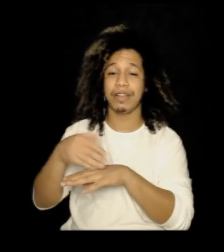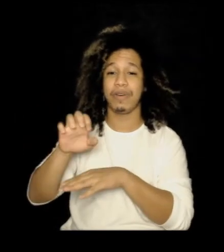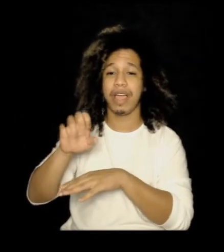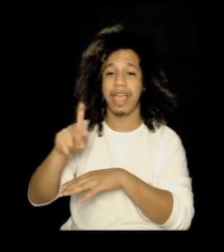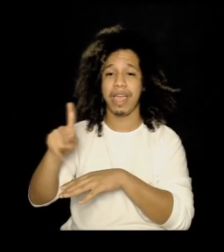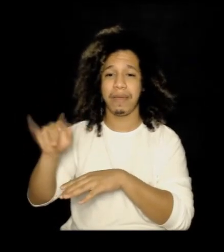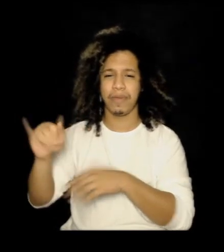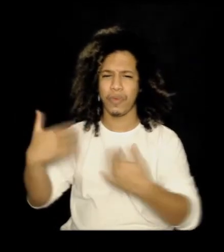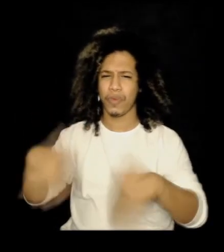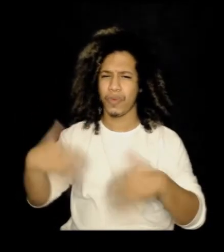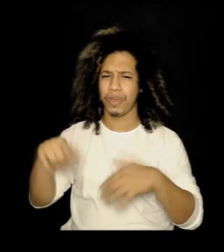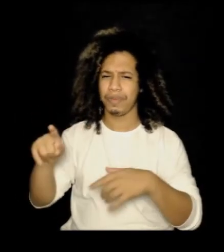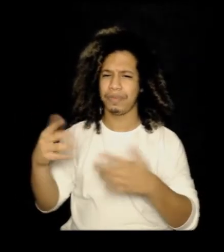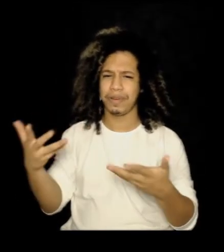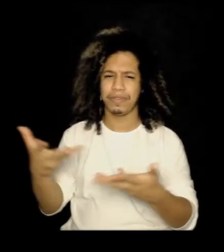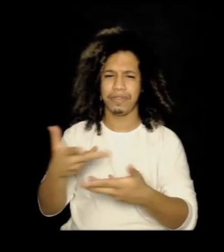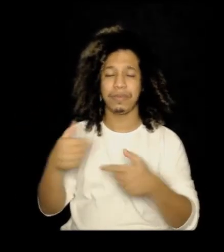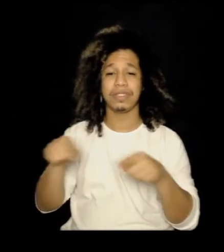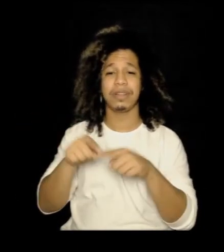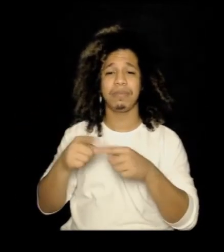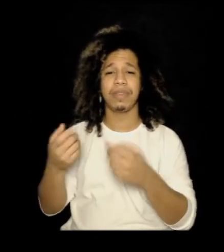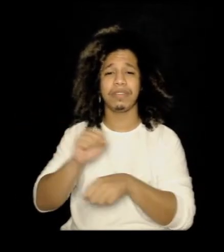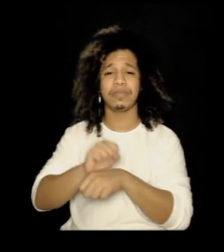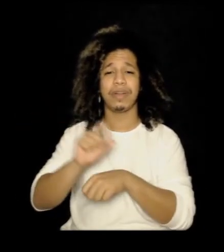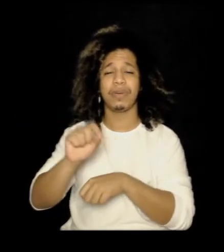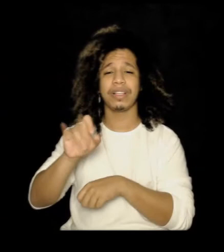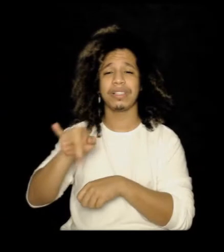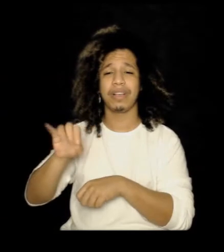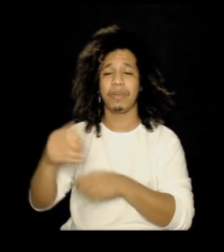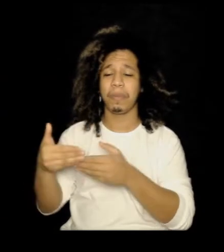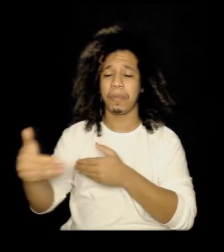It's very inspirational to hear stories like these. But what else can we expect for today, Saulo?